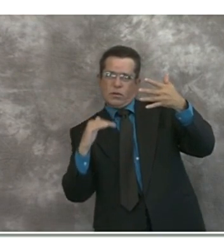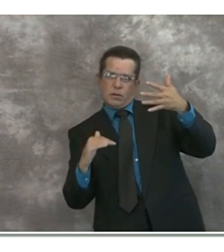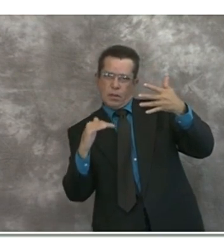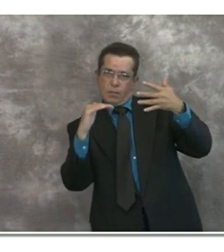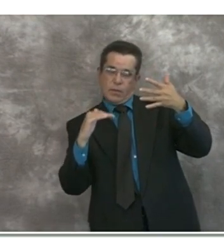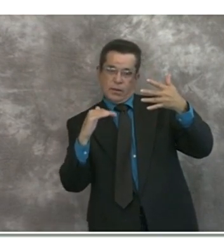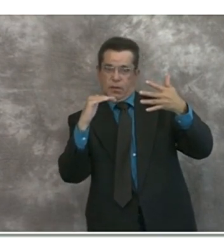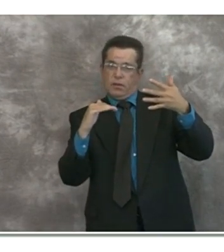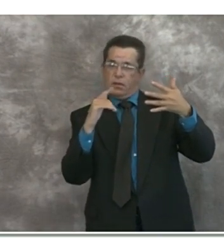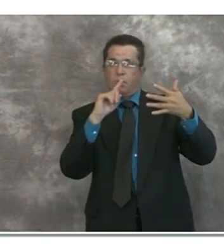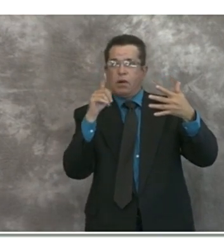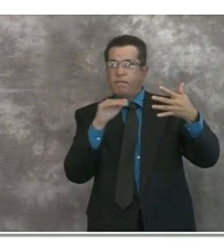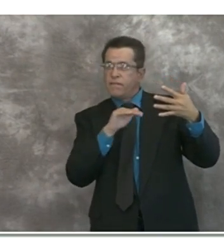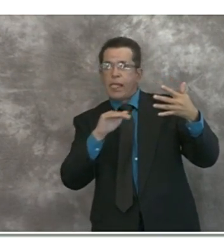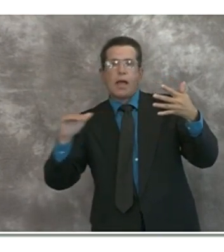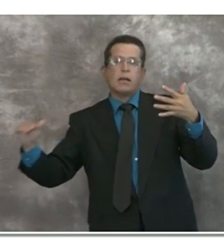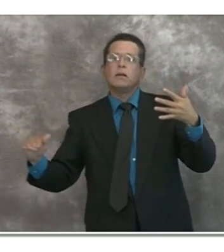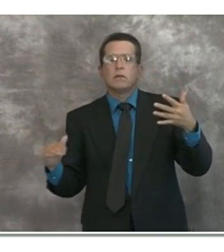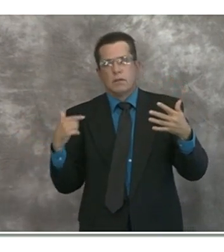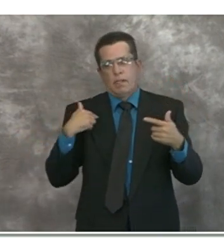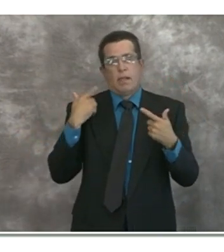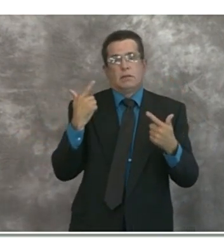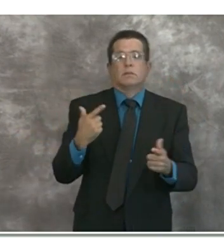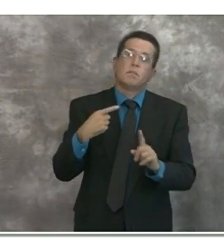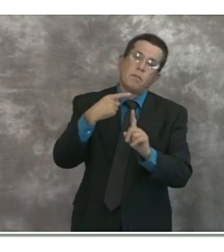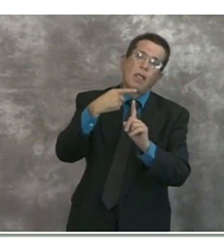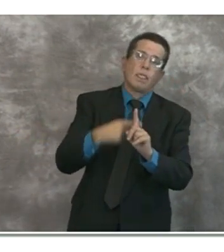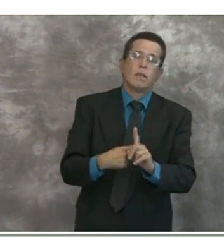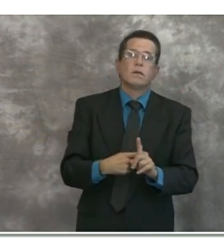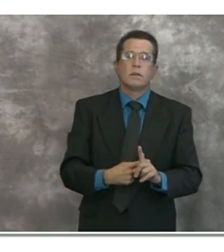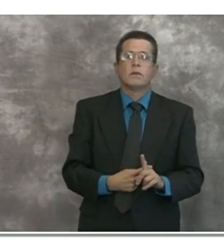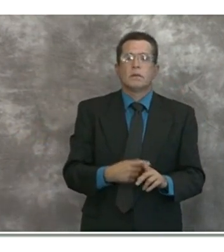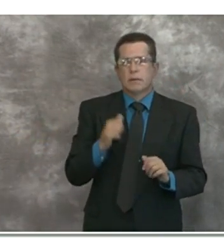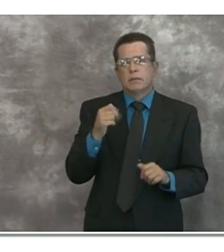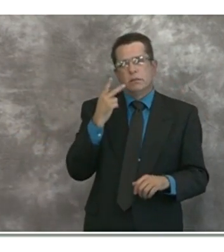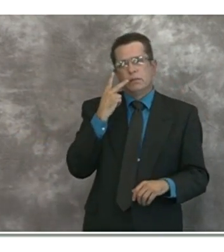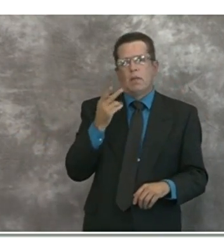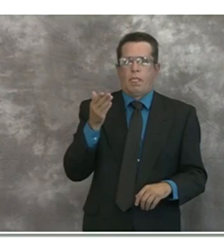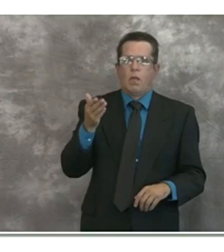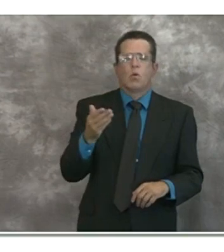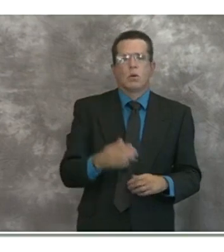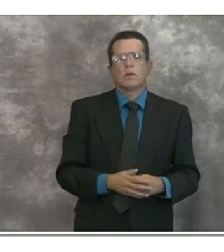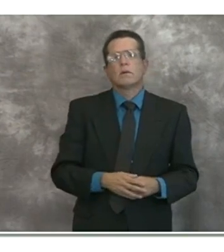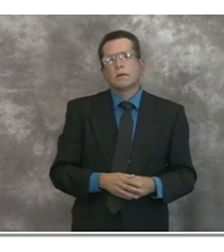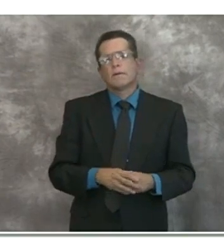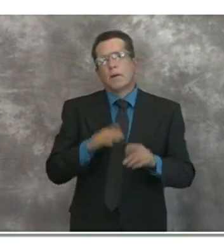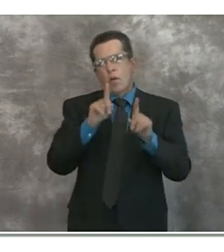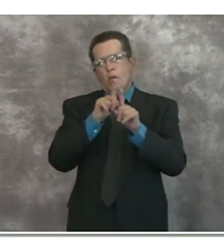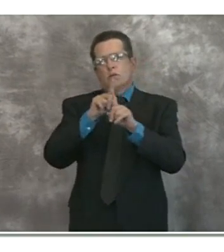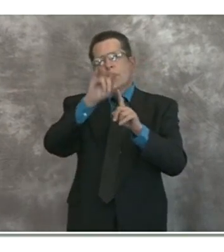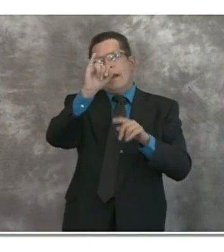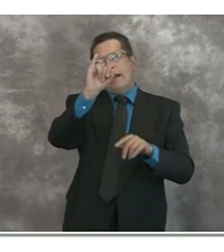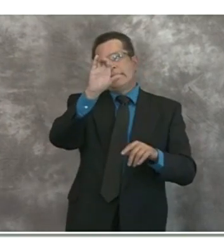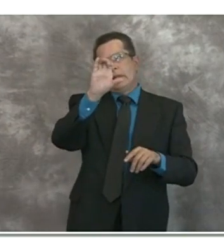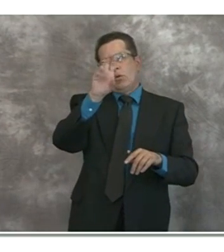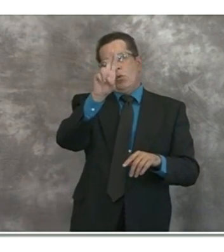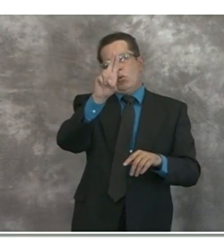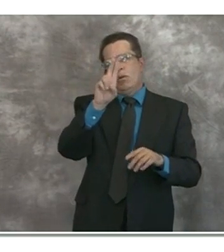CAPACITY. WHICH YOU SEE RIGHT THERE SO DOWN. JUST A LITTLE BIT BUT AGAIN STAYING RELATIVELY FLAT OVER THE OVER